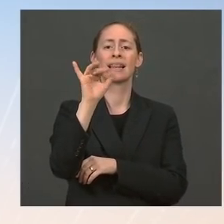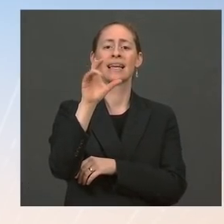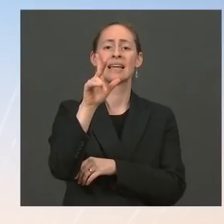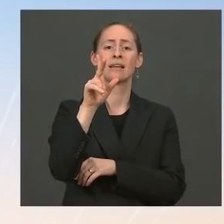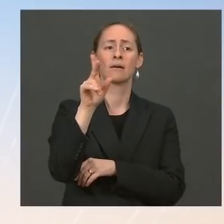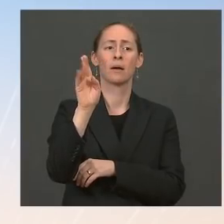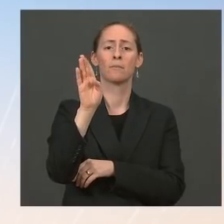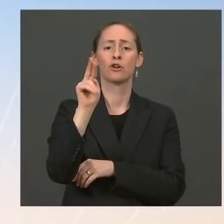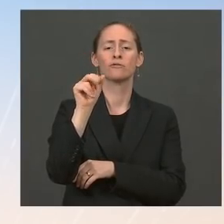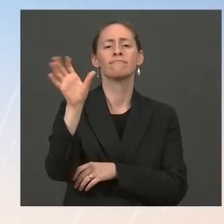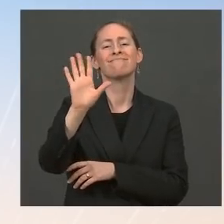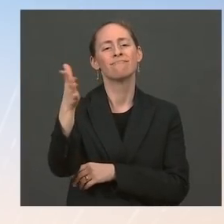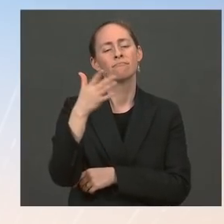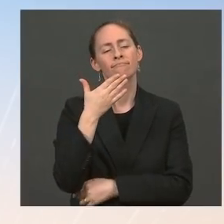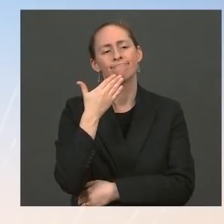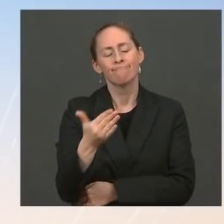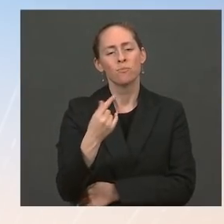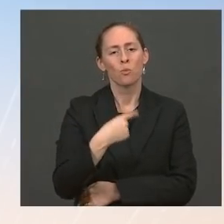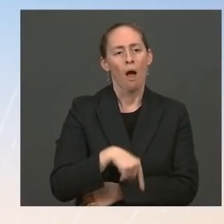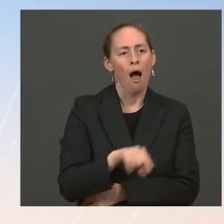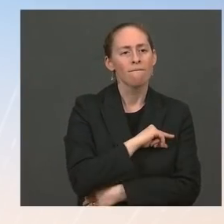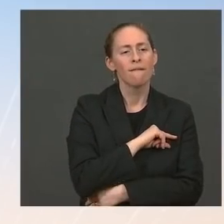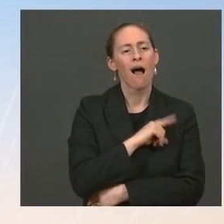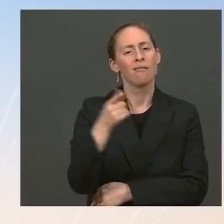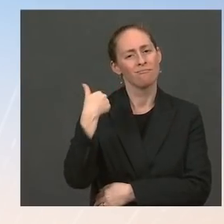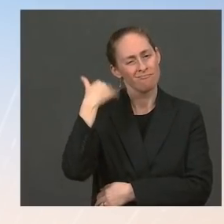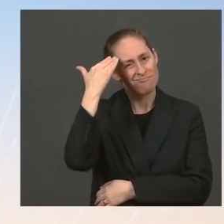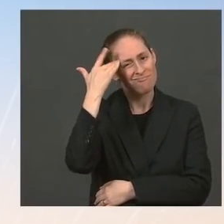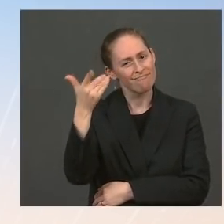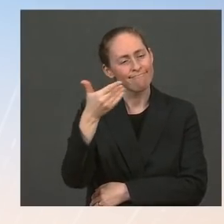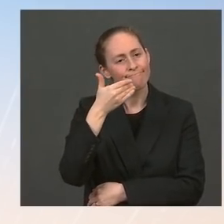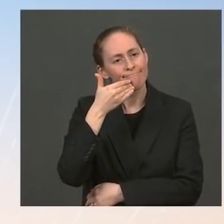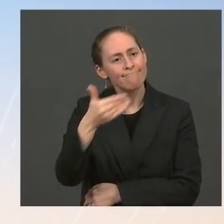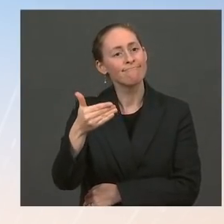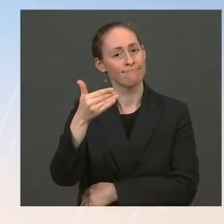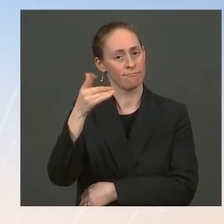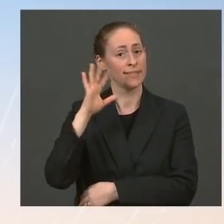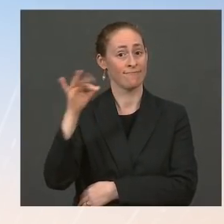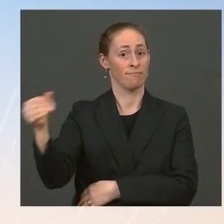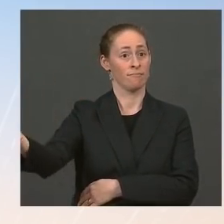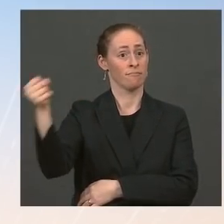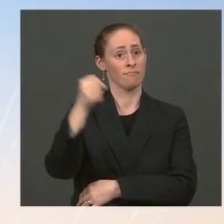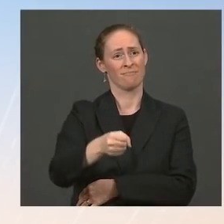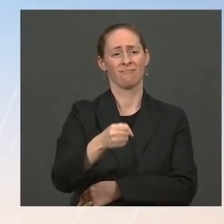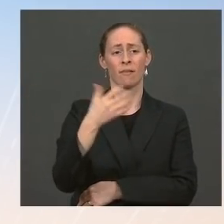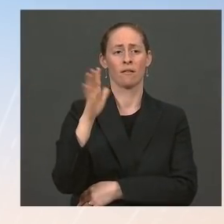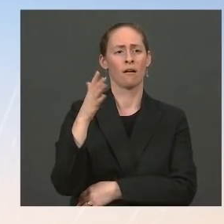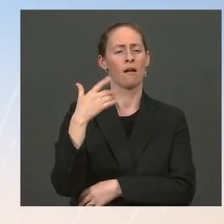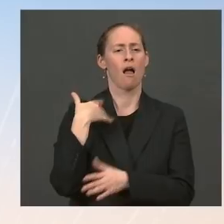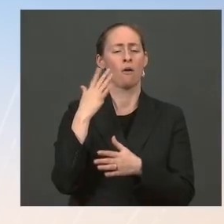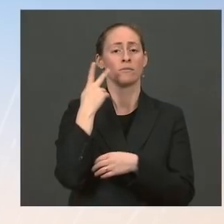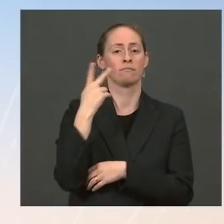He is somebody who could effectively do the job from the first day. He is -- he is serving in it.